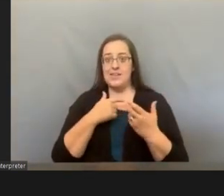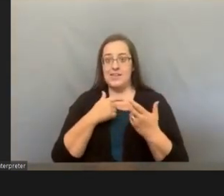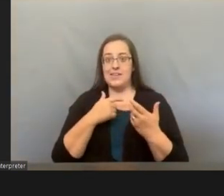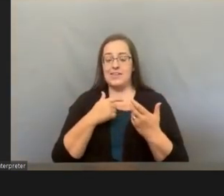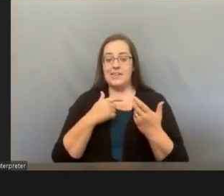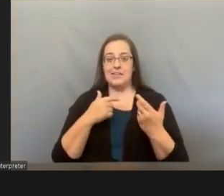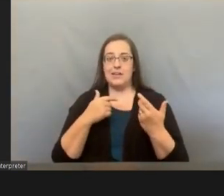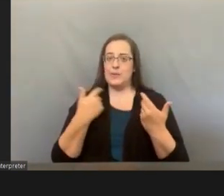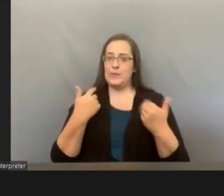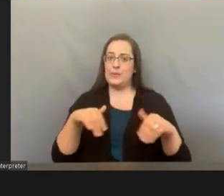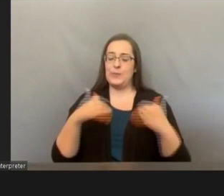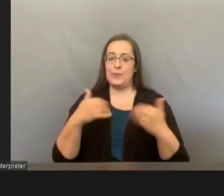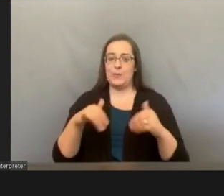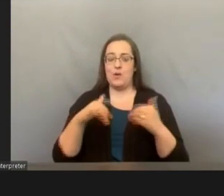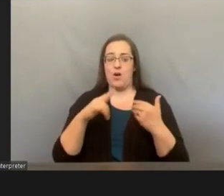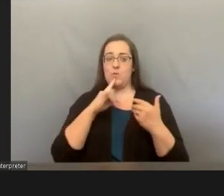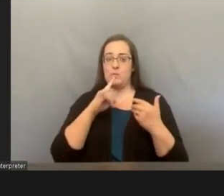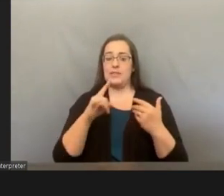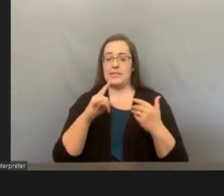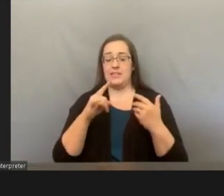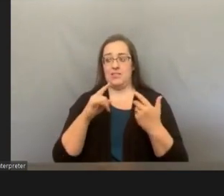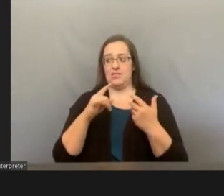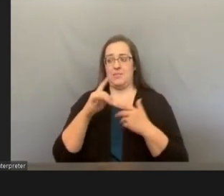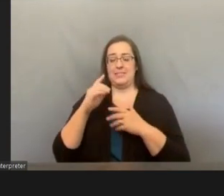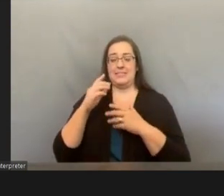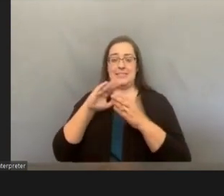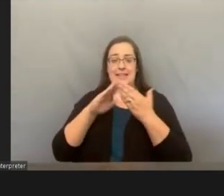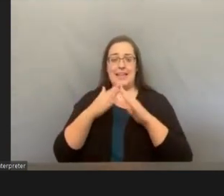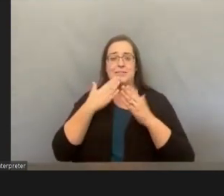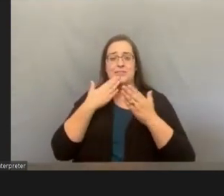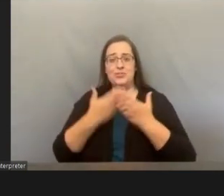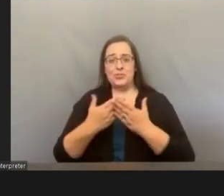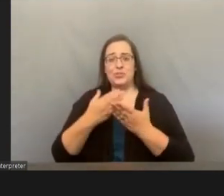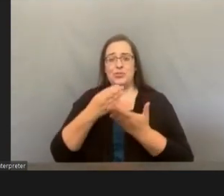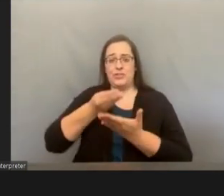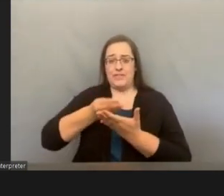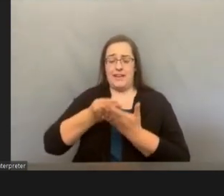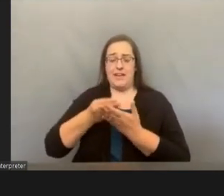YEAR BUT THAT LOOK AT THE CITY BUDGET TO PROVIDE ASSISTANCE WE LOOK AT IT AS A POSITIVE.